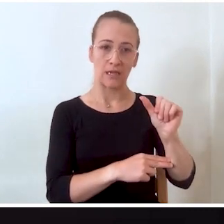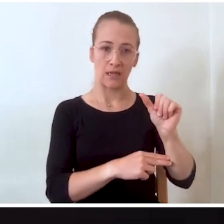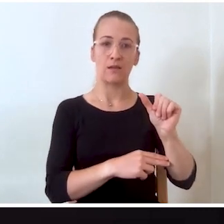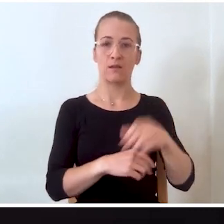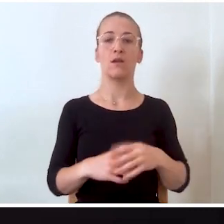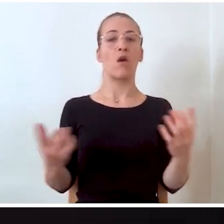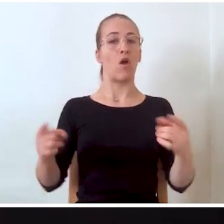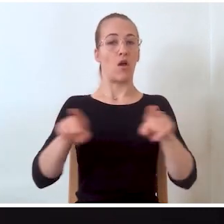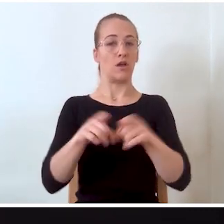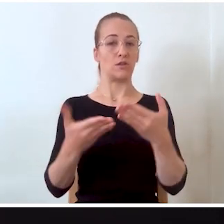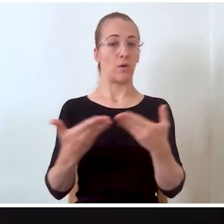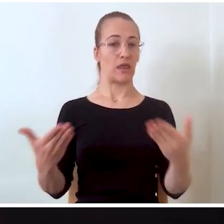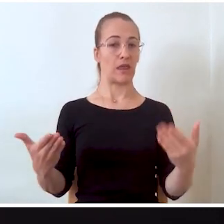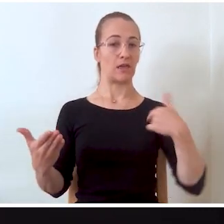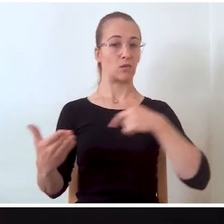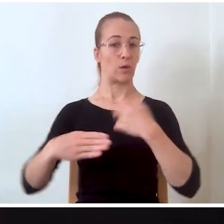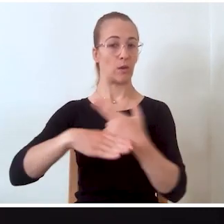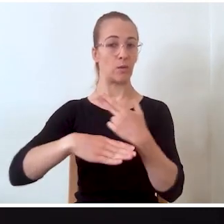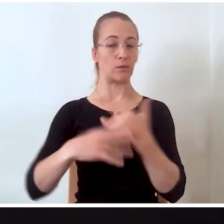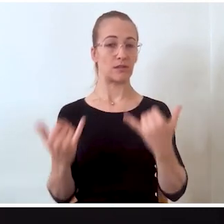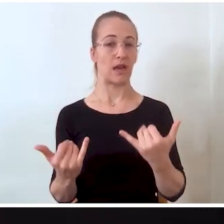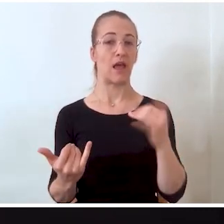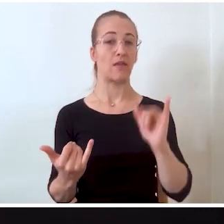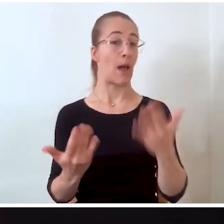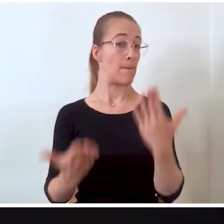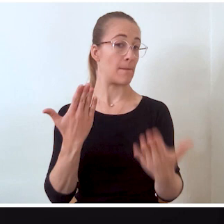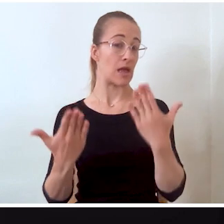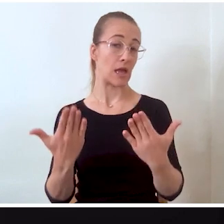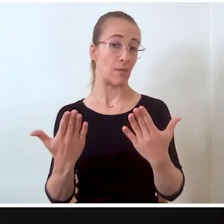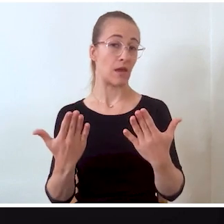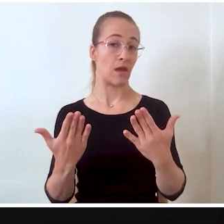and also things that we use today that maybe were first